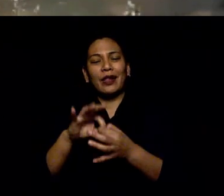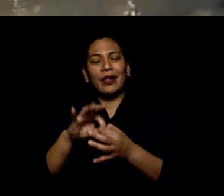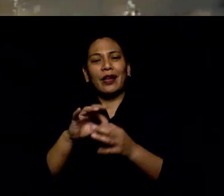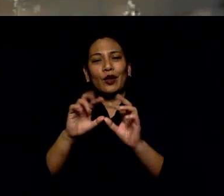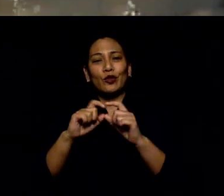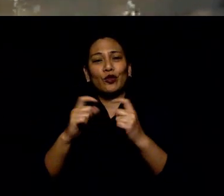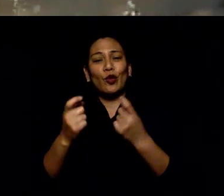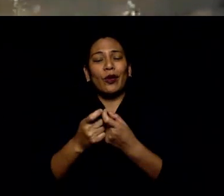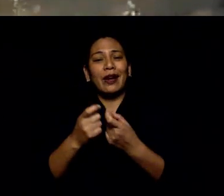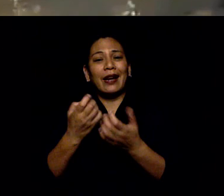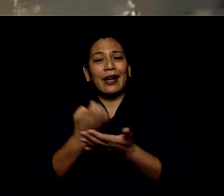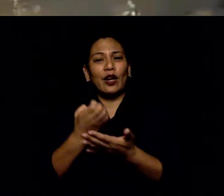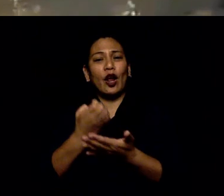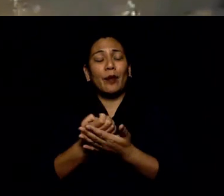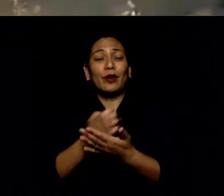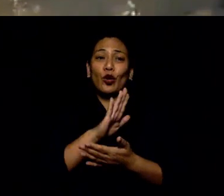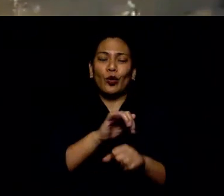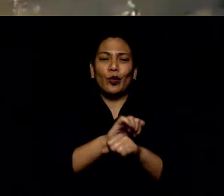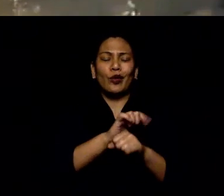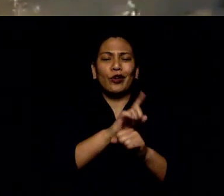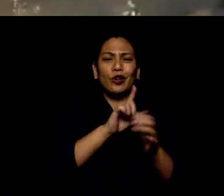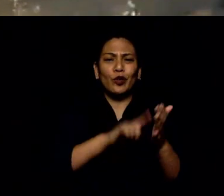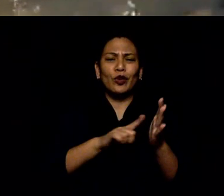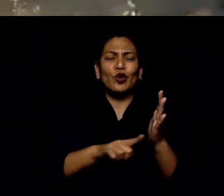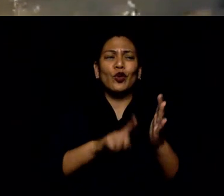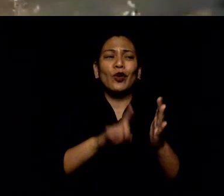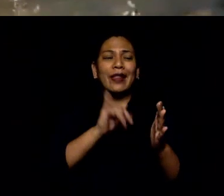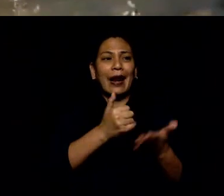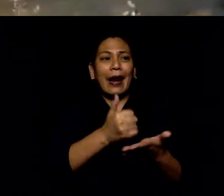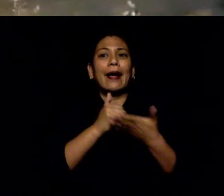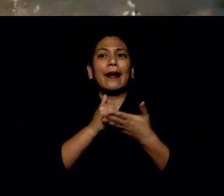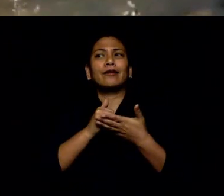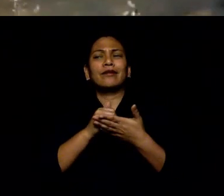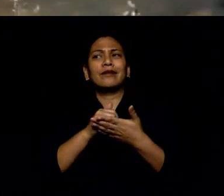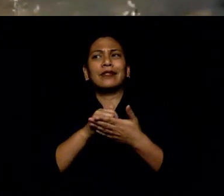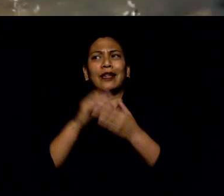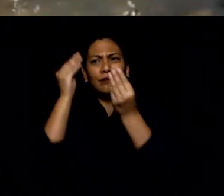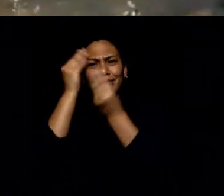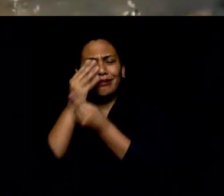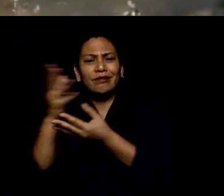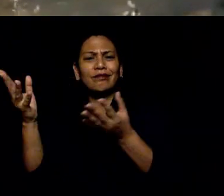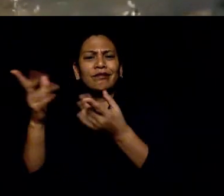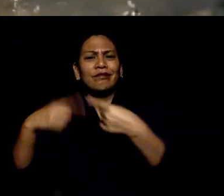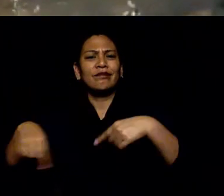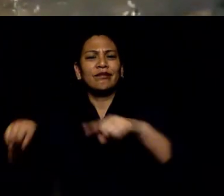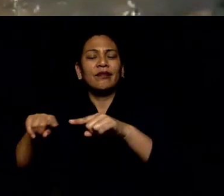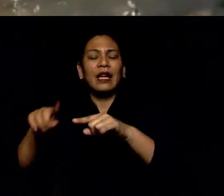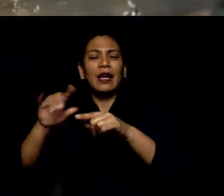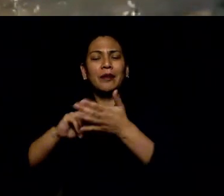really, um, Really, really helpful. Uh, it's about the public learning more about different